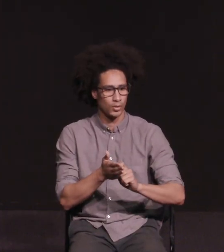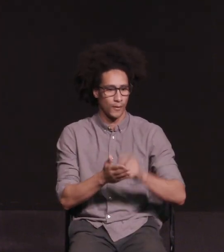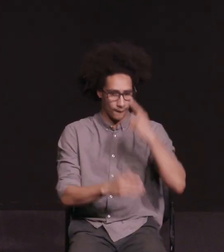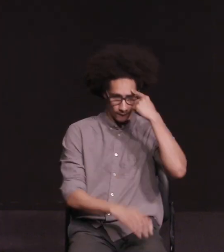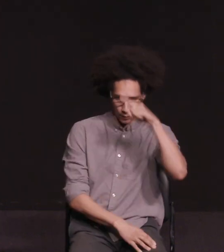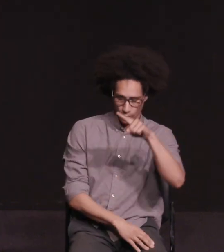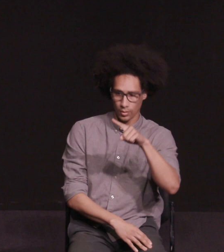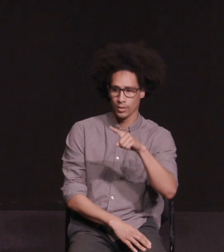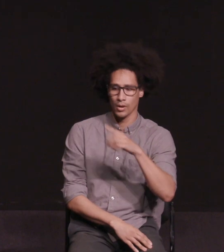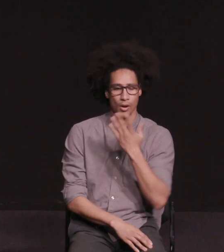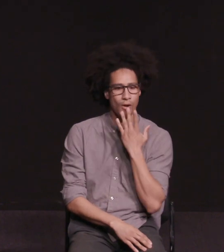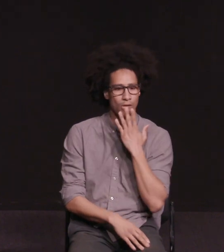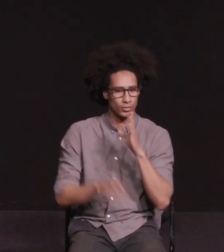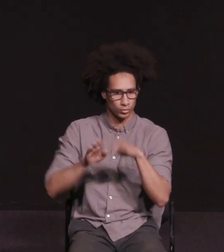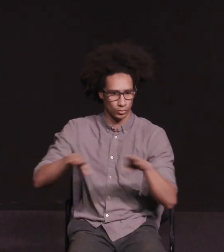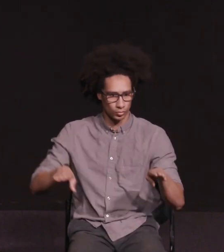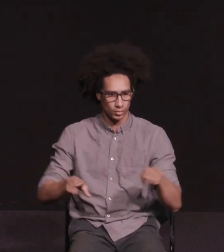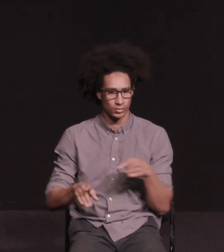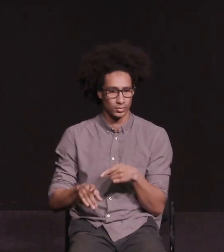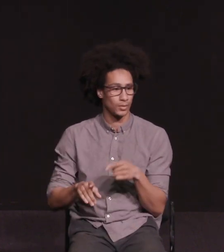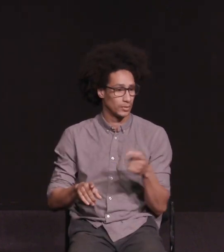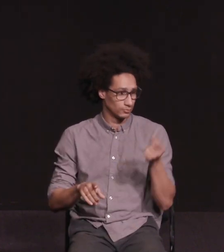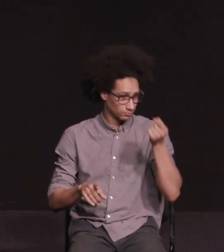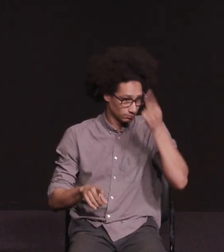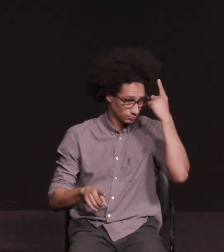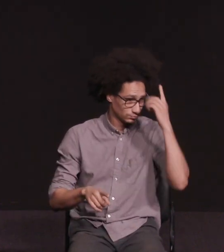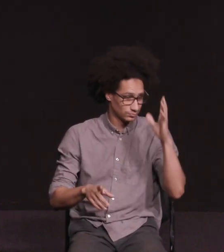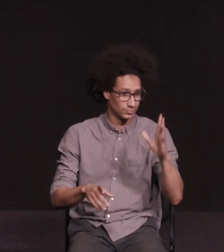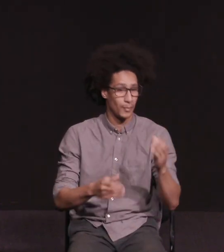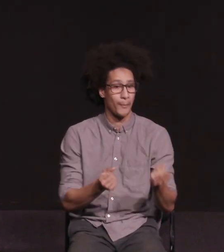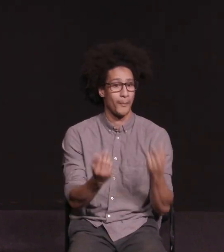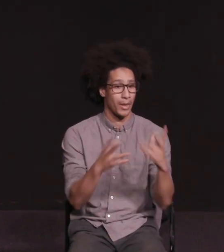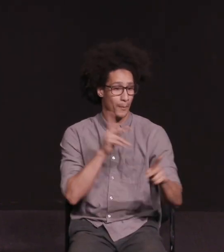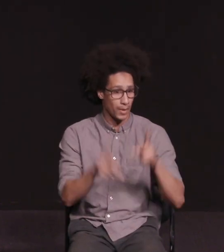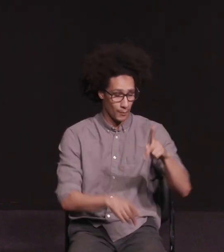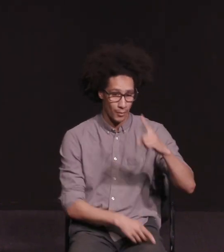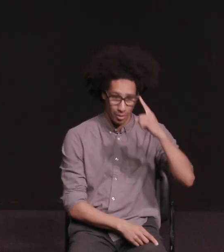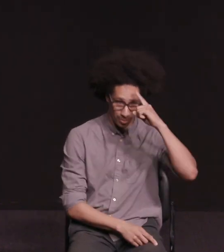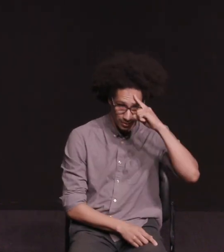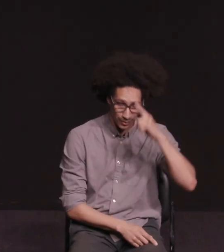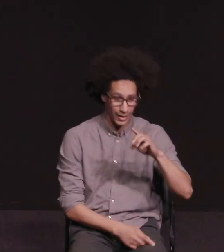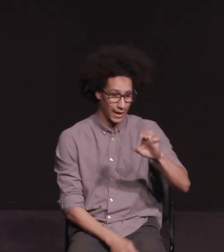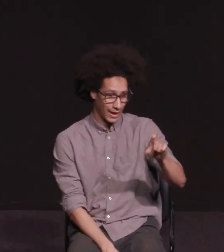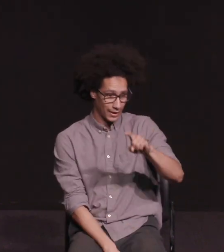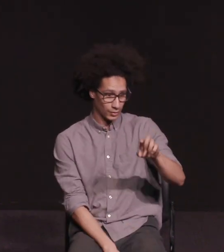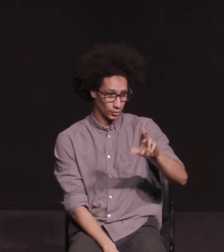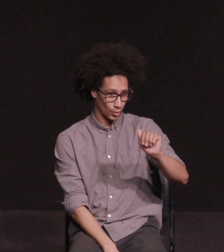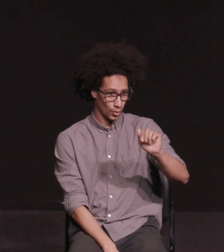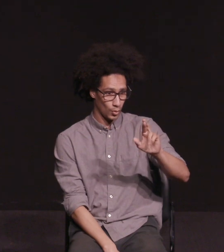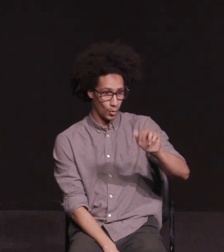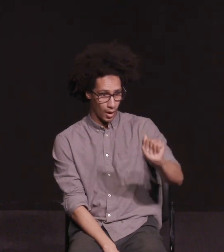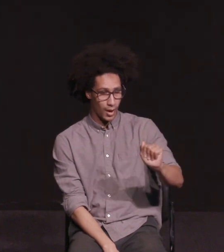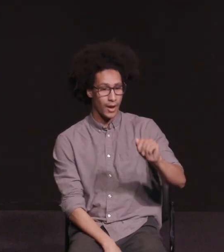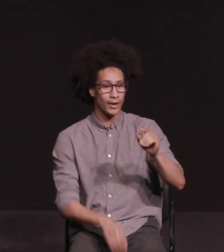Contrary to popular belief, Ezra Jack Keats' "A Snowy Day"